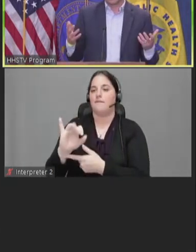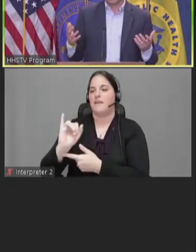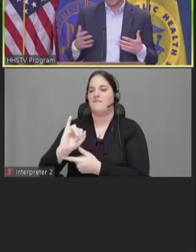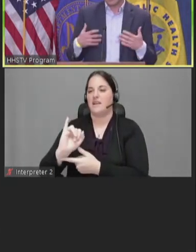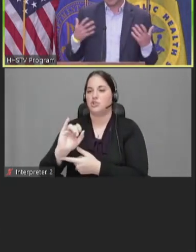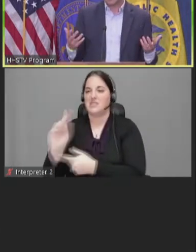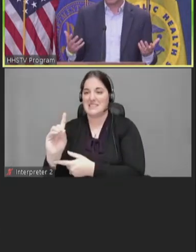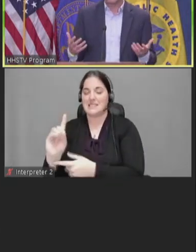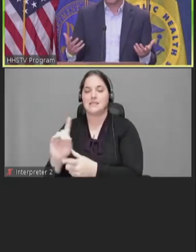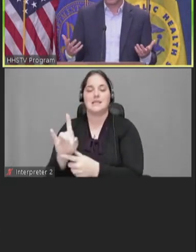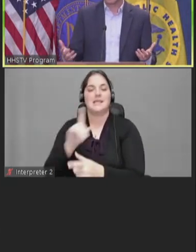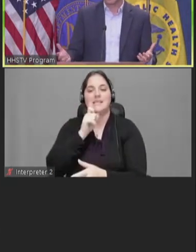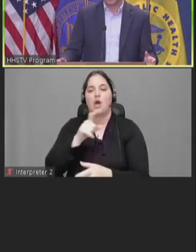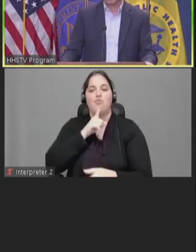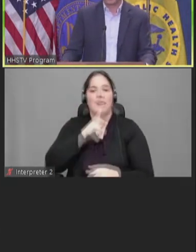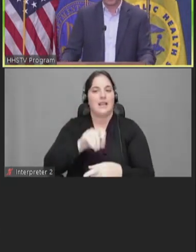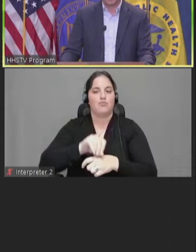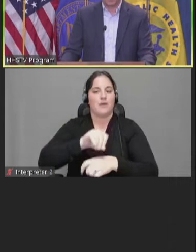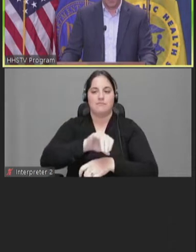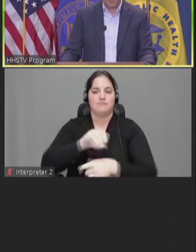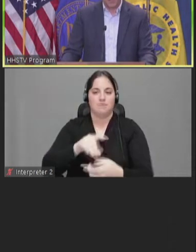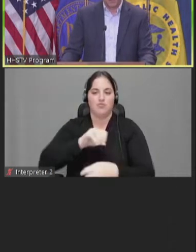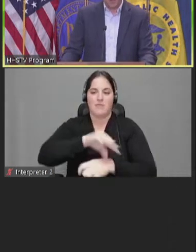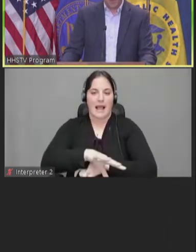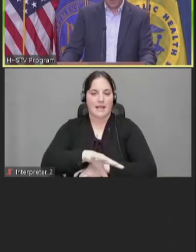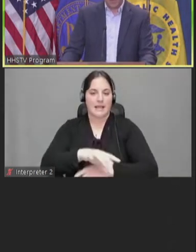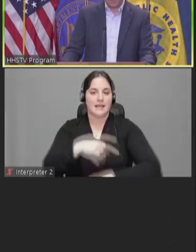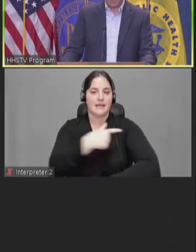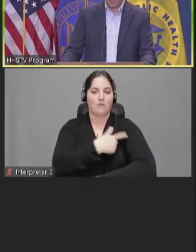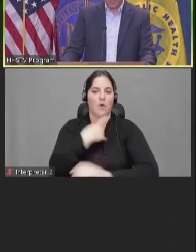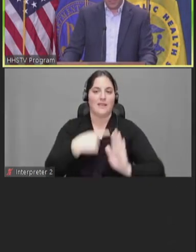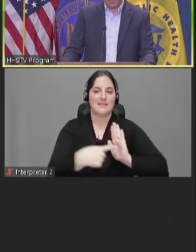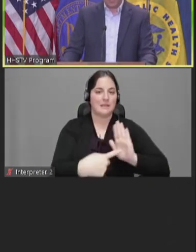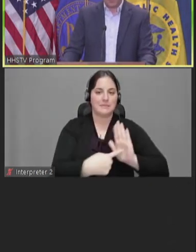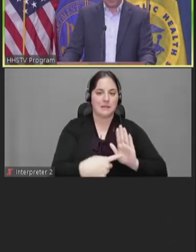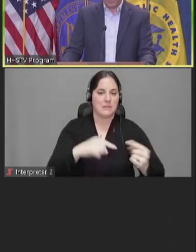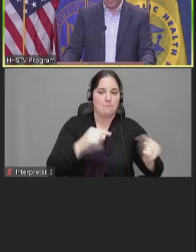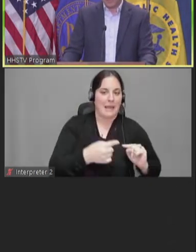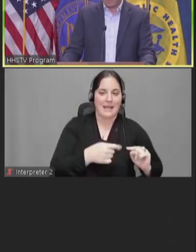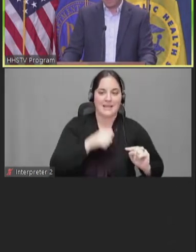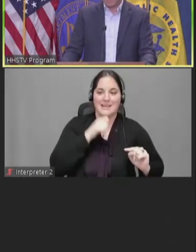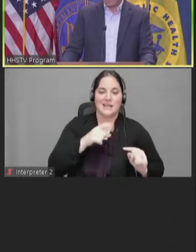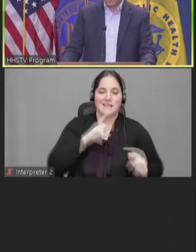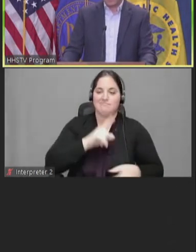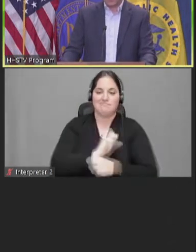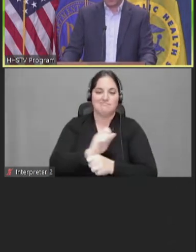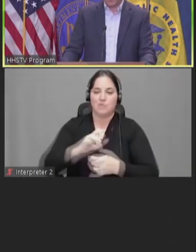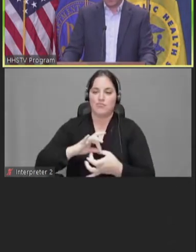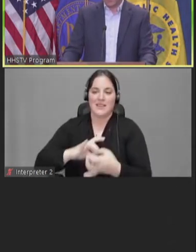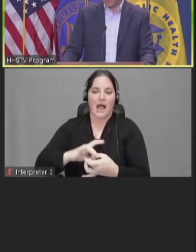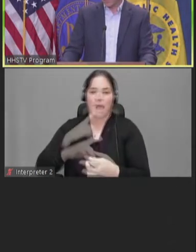reactogenicity is not a reliable marker for immunogenicity or protection. And so that, you